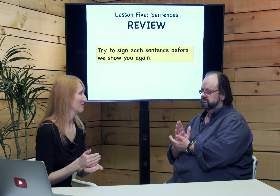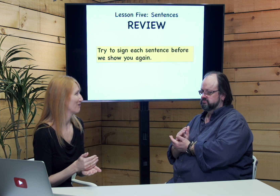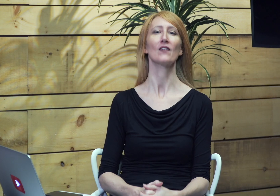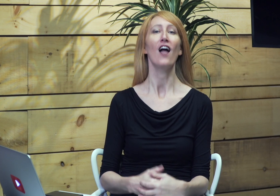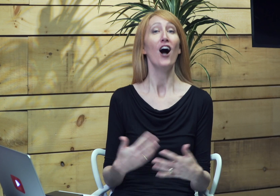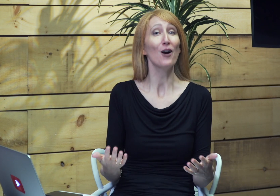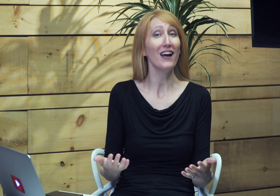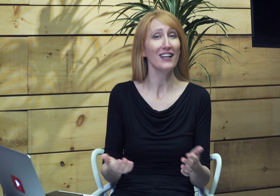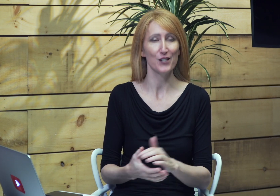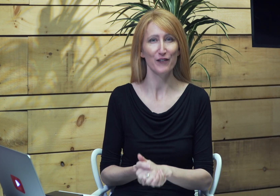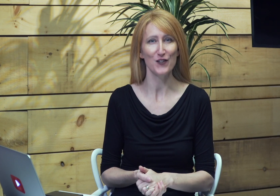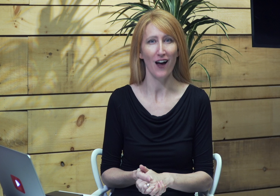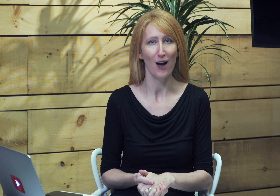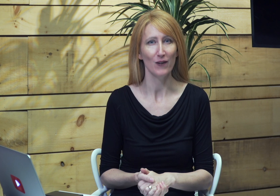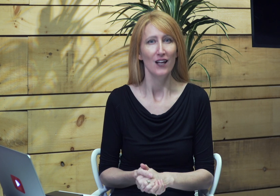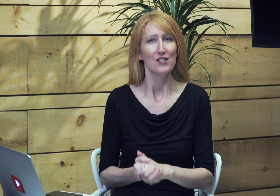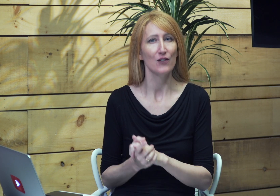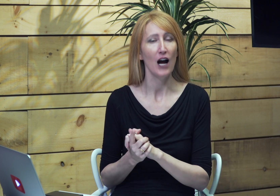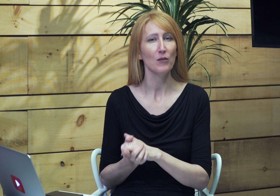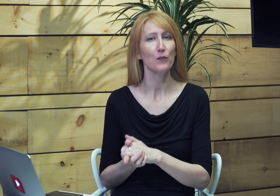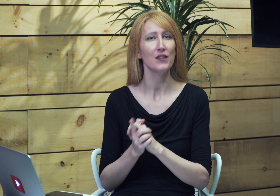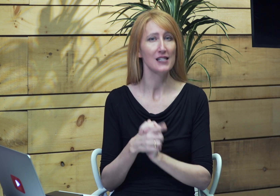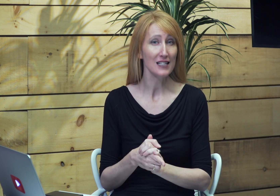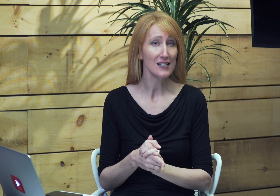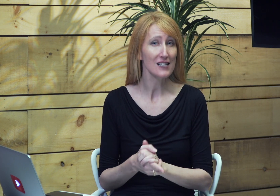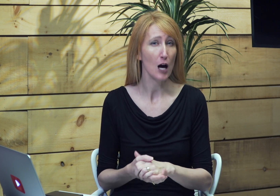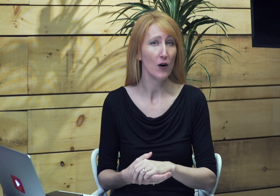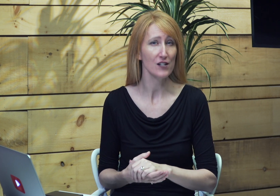Alright, it's review time. So, now I'm going to put the sentences up on the